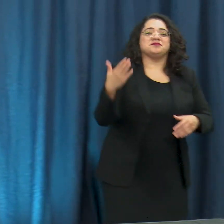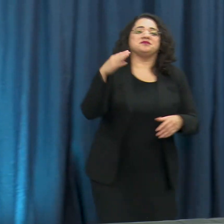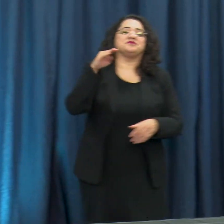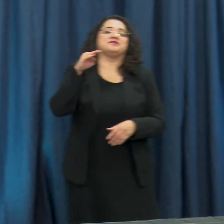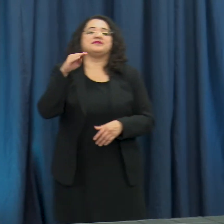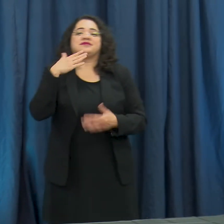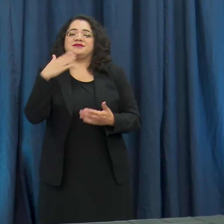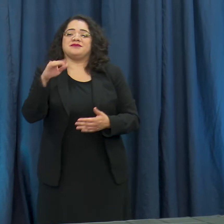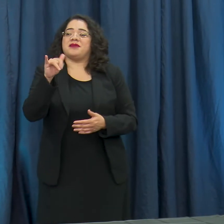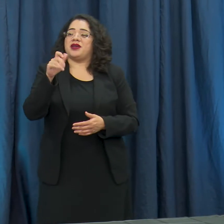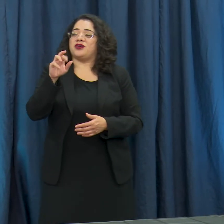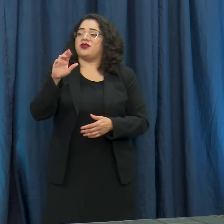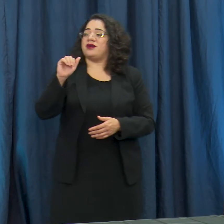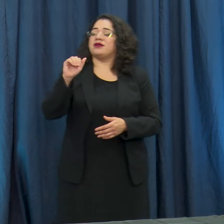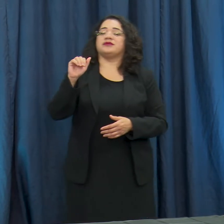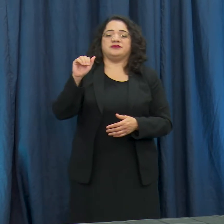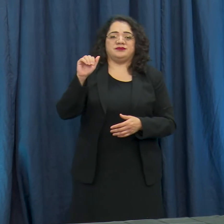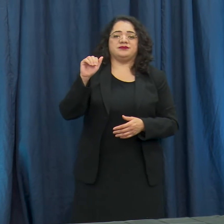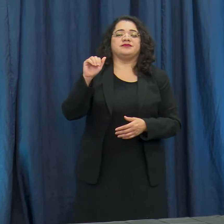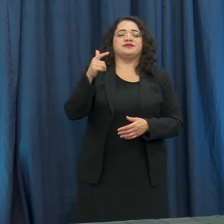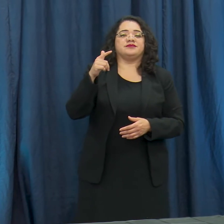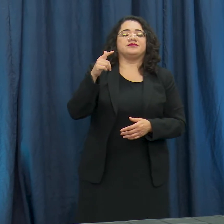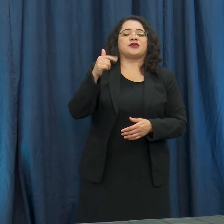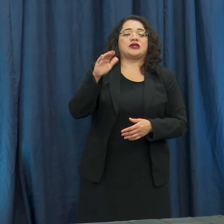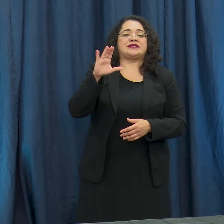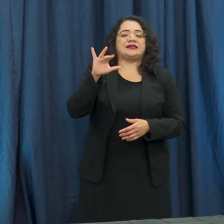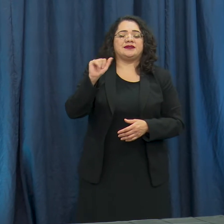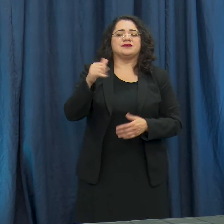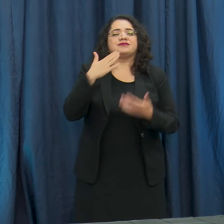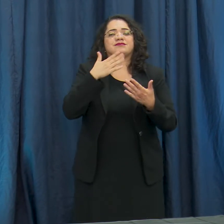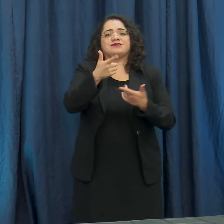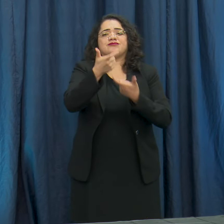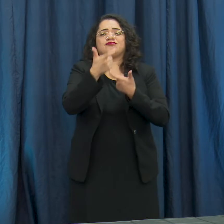muchas gracias por estar con nosotros este via tenemos mucho información para